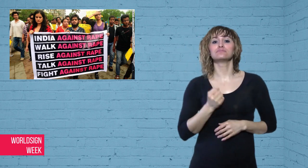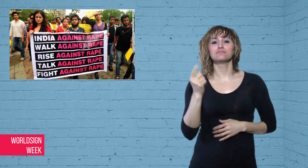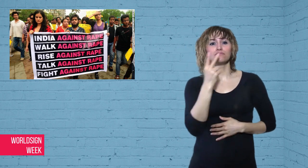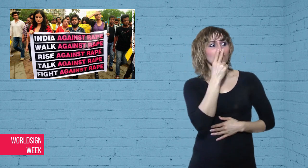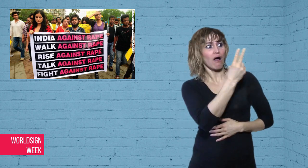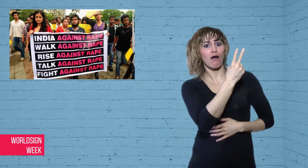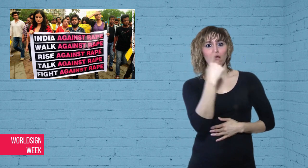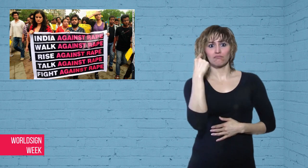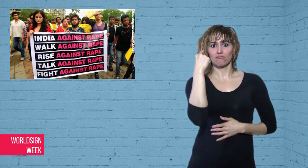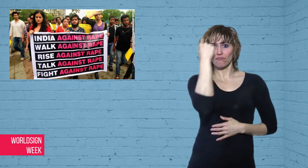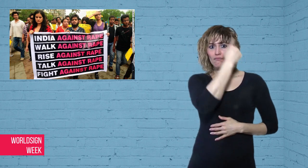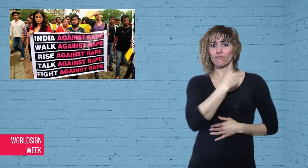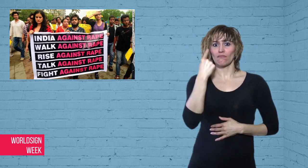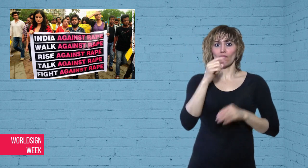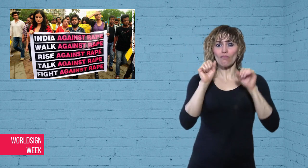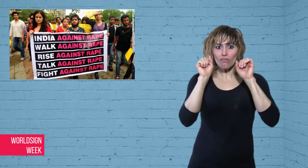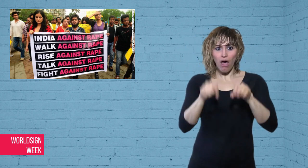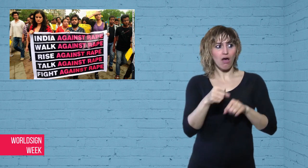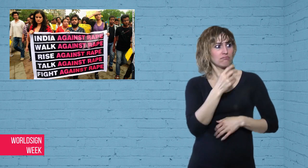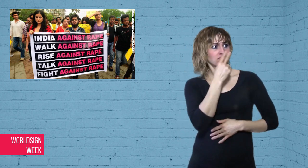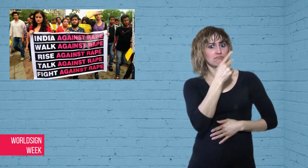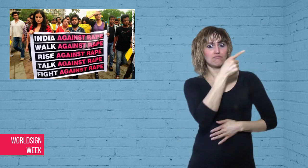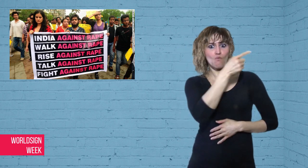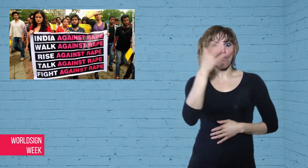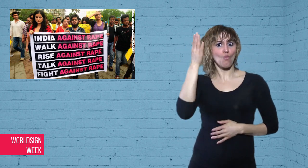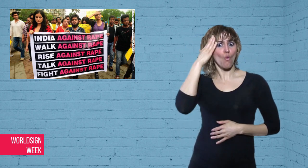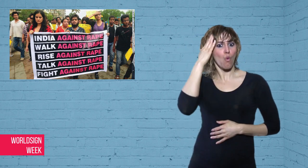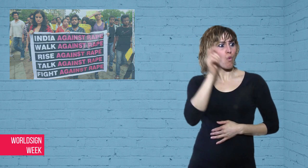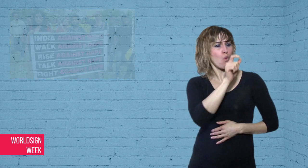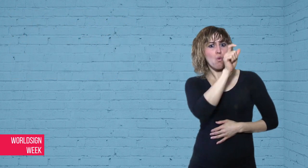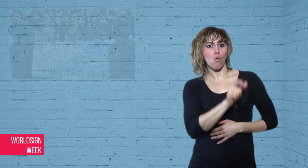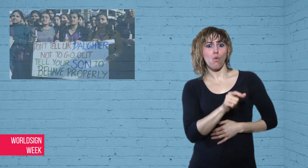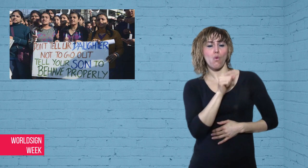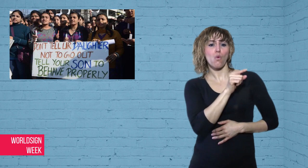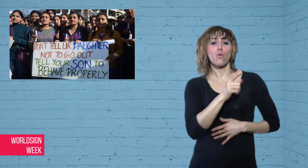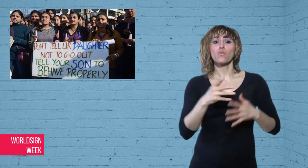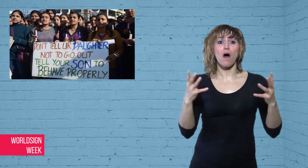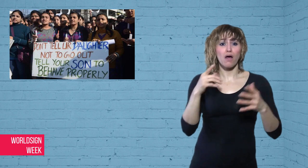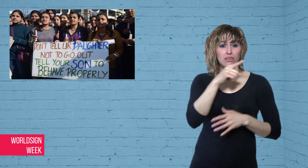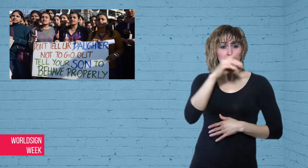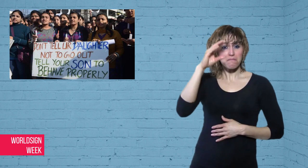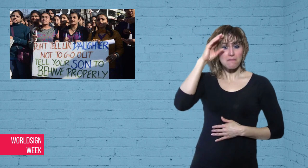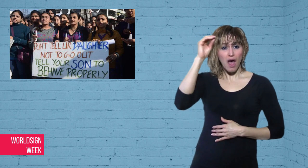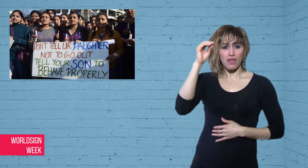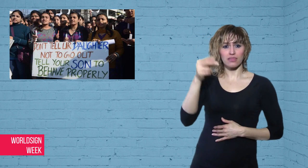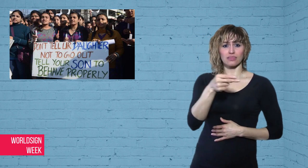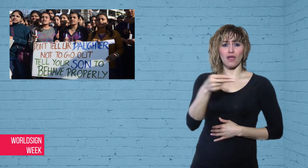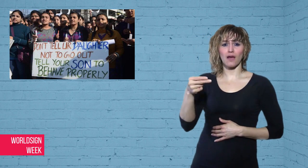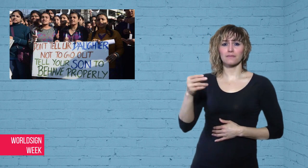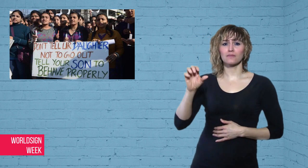to snatch a mask off and was able